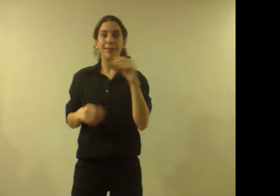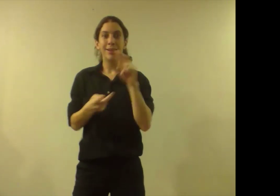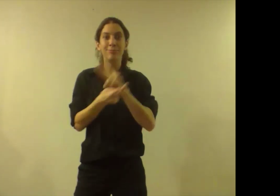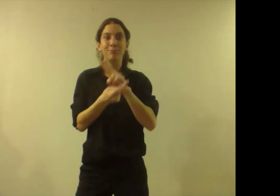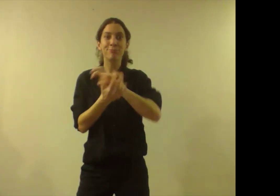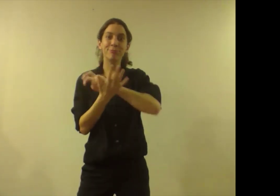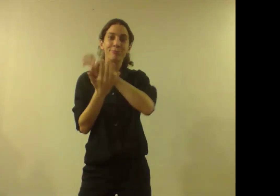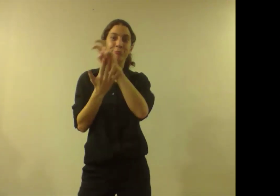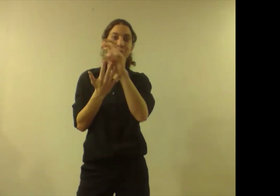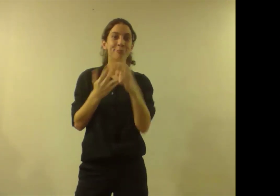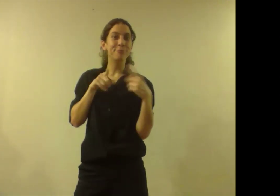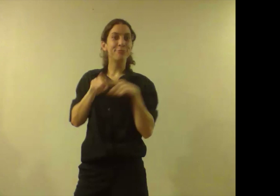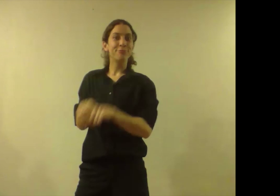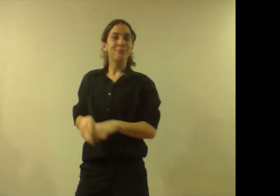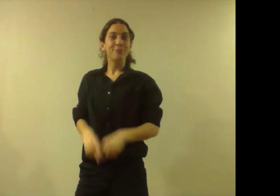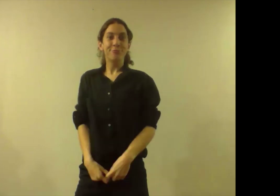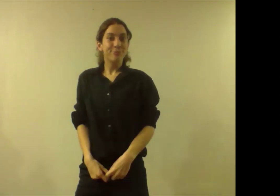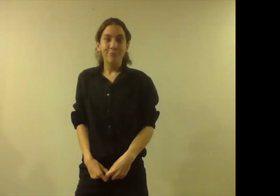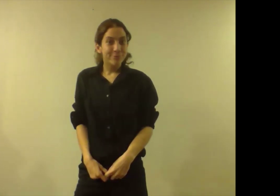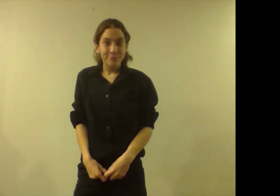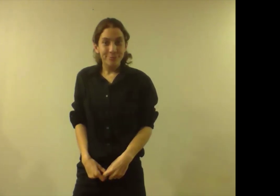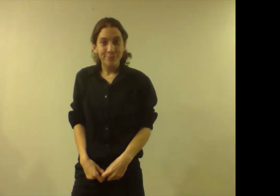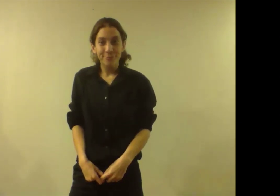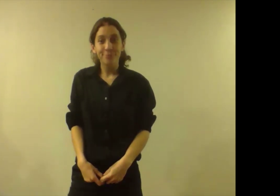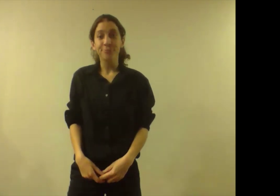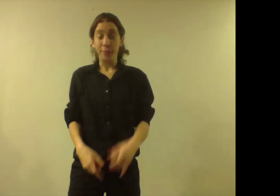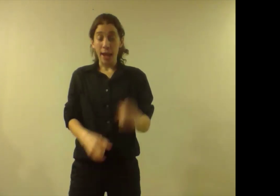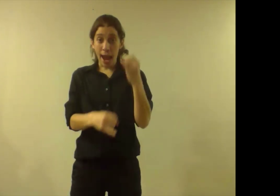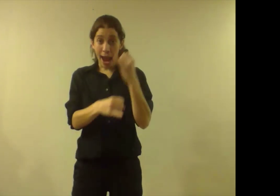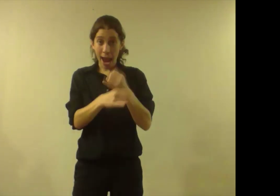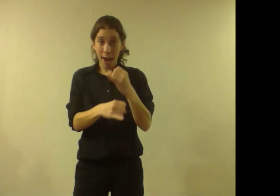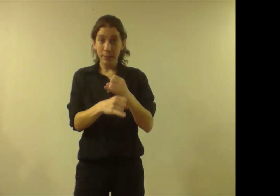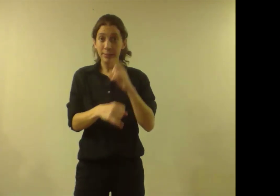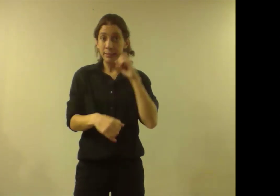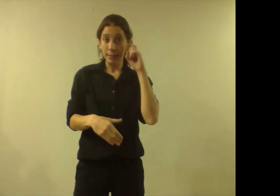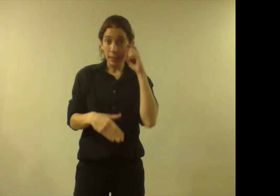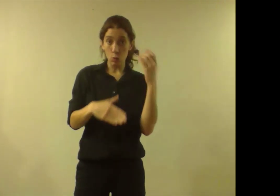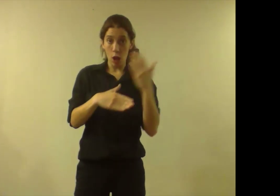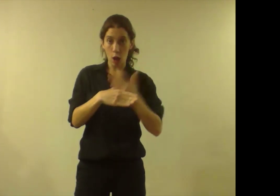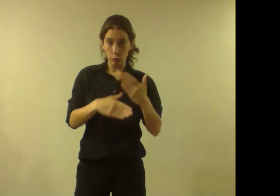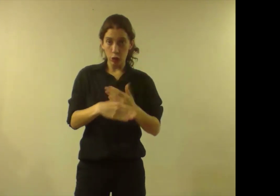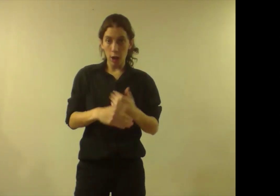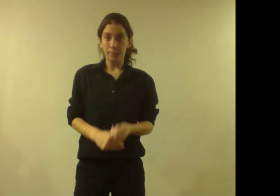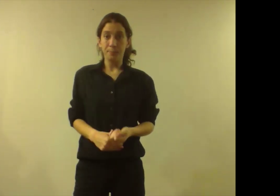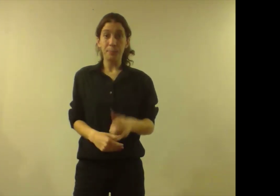and the sexual promiscuity that goes along with that. Campus Sexual Assault.